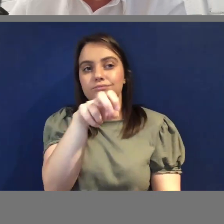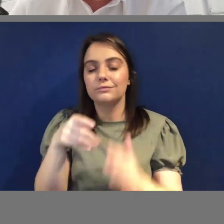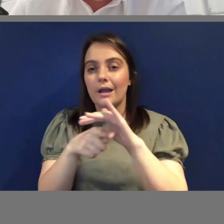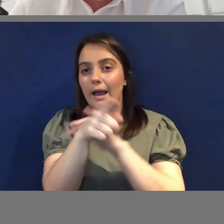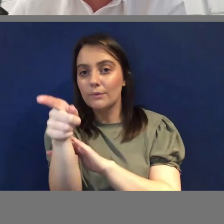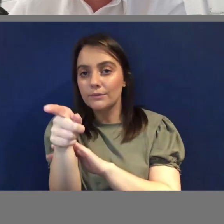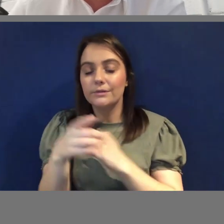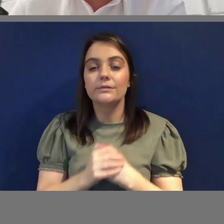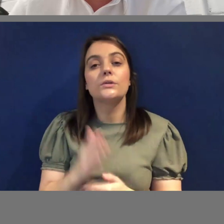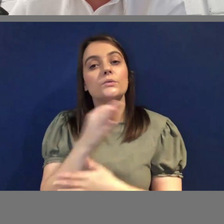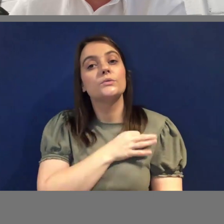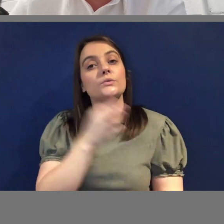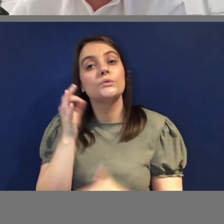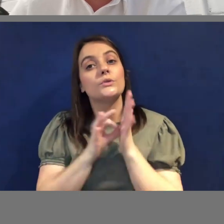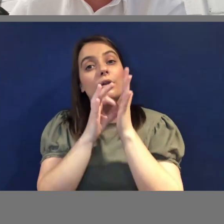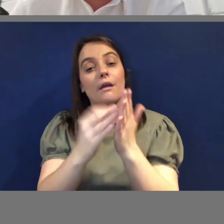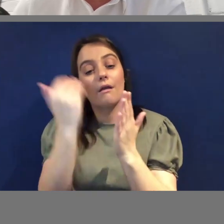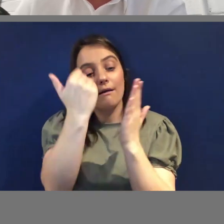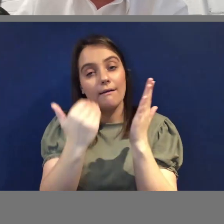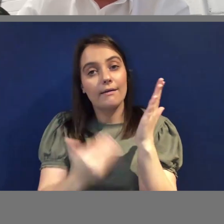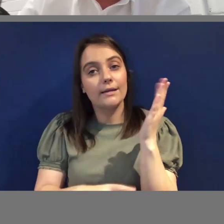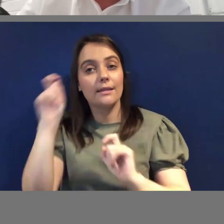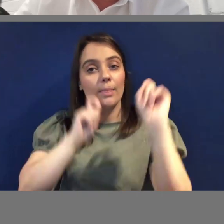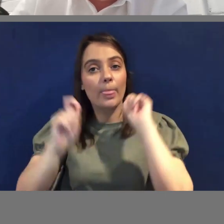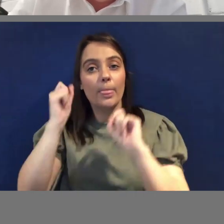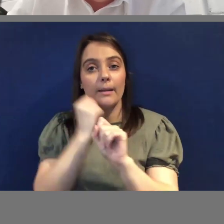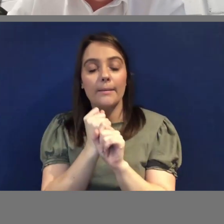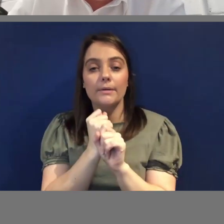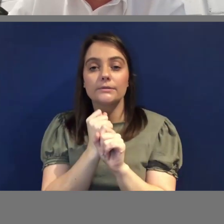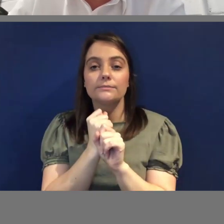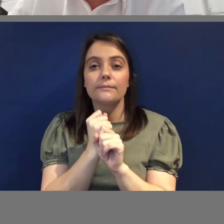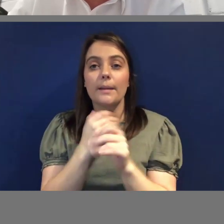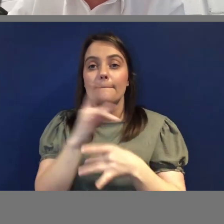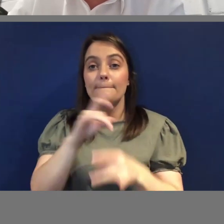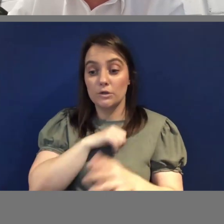some good guidance there on making sure that we consider making sure exit doors are accessible